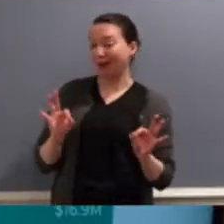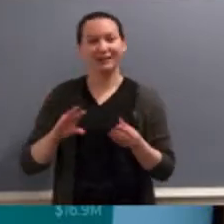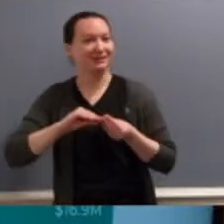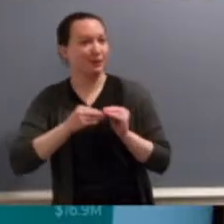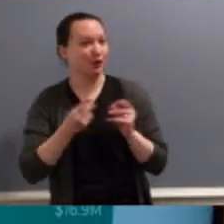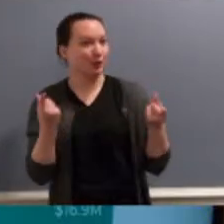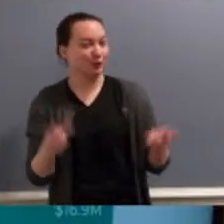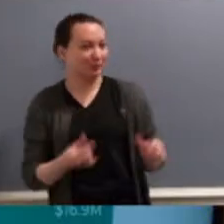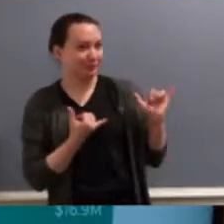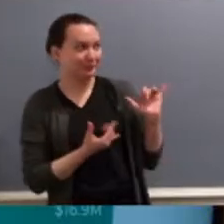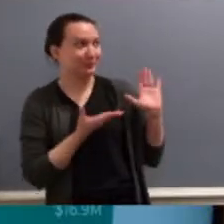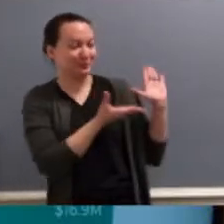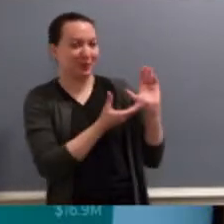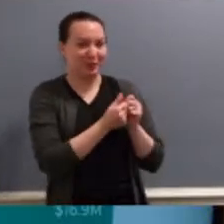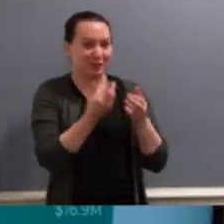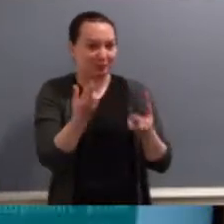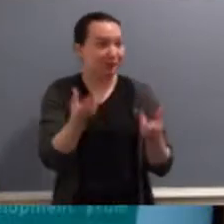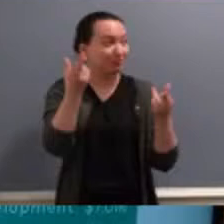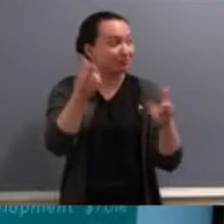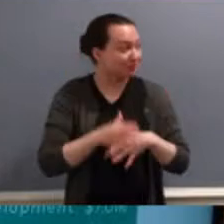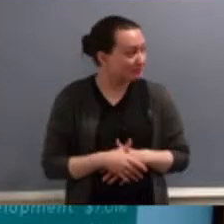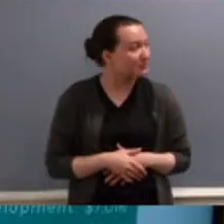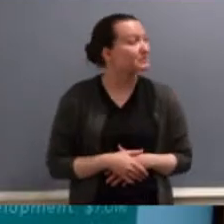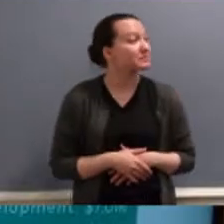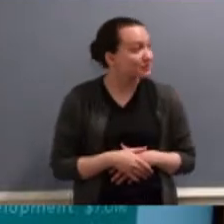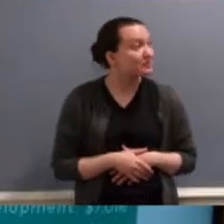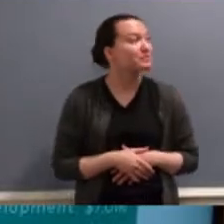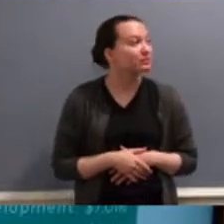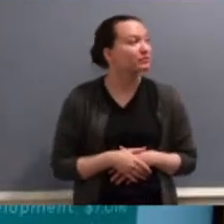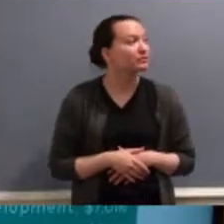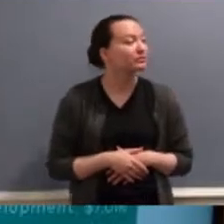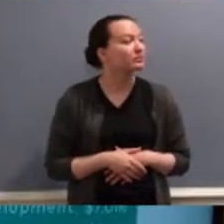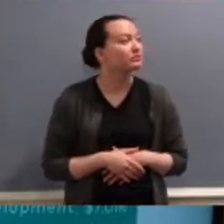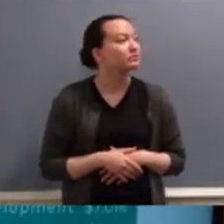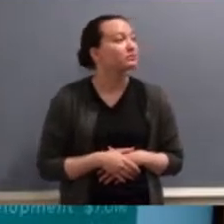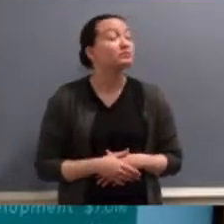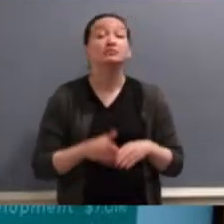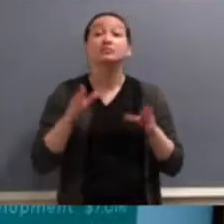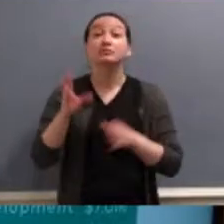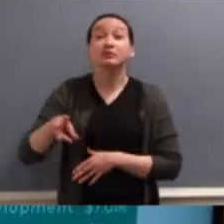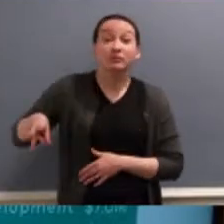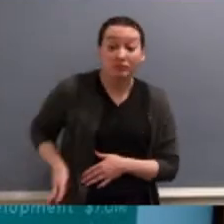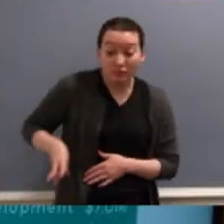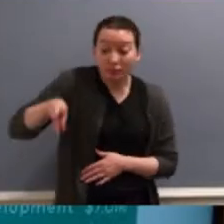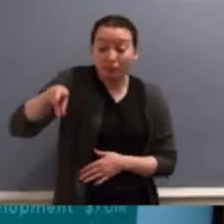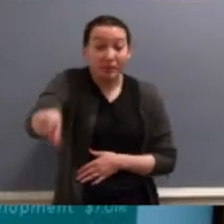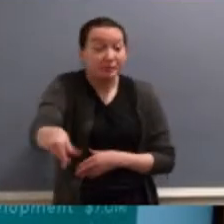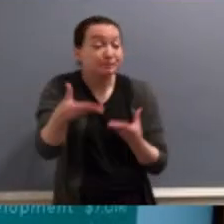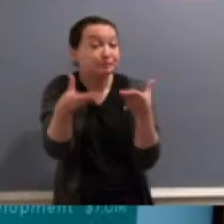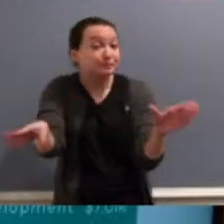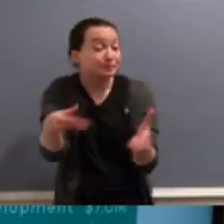currently in the recommendation that's great on the expenditure side of the general fund just